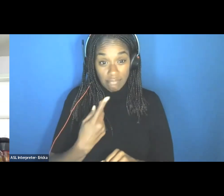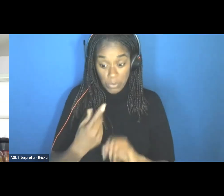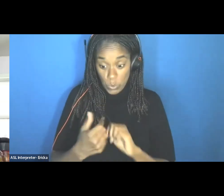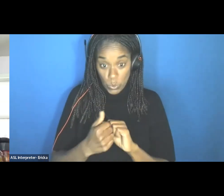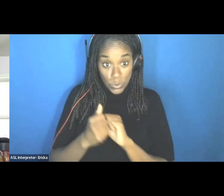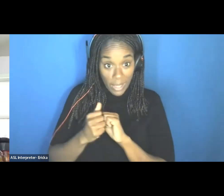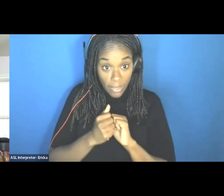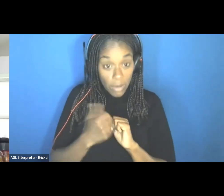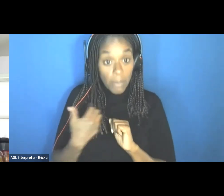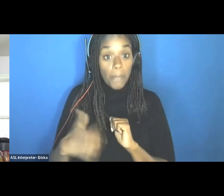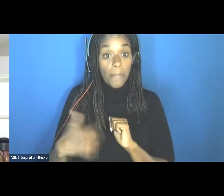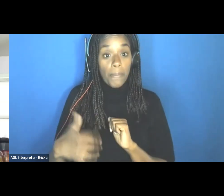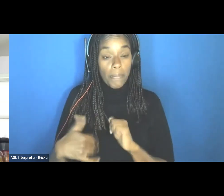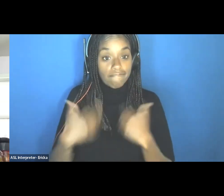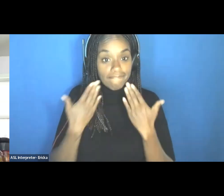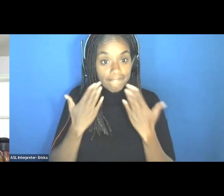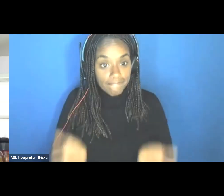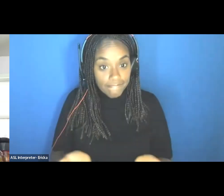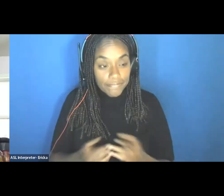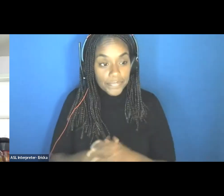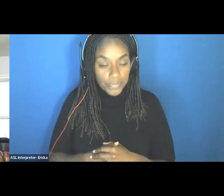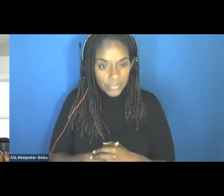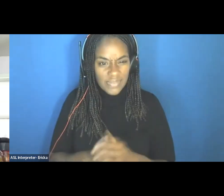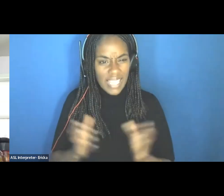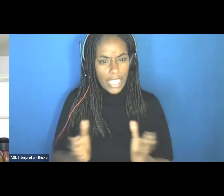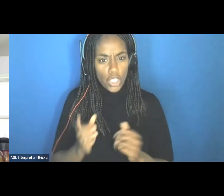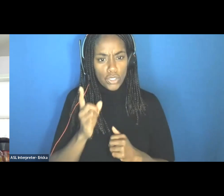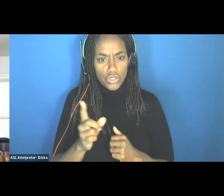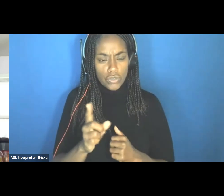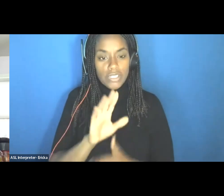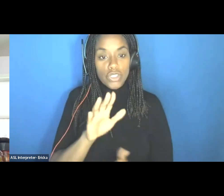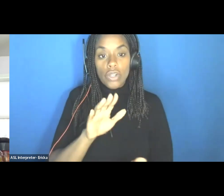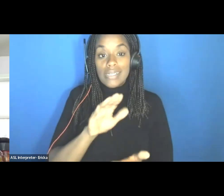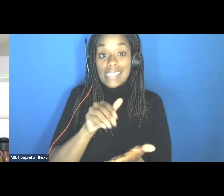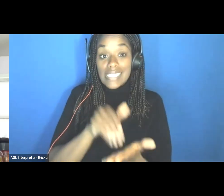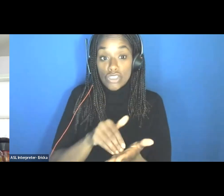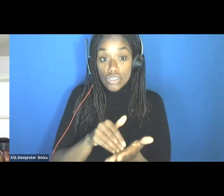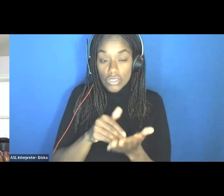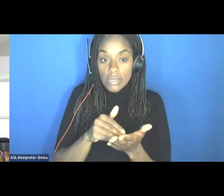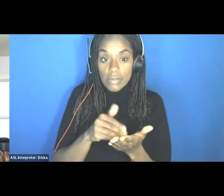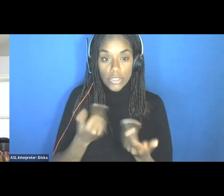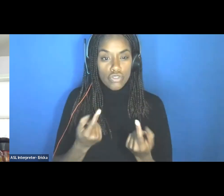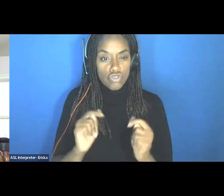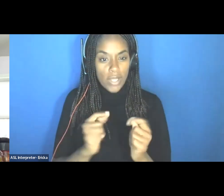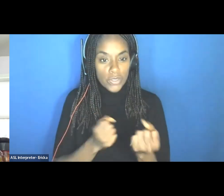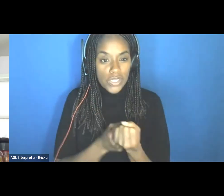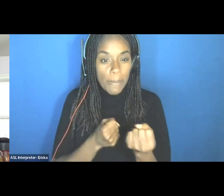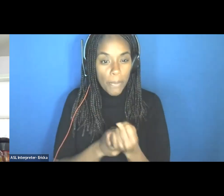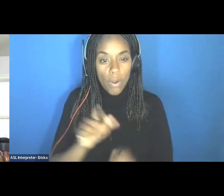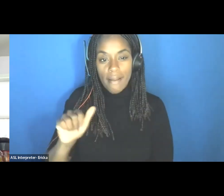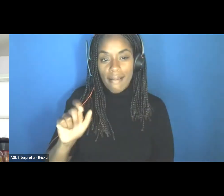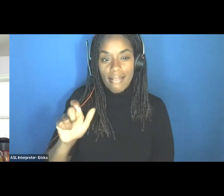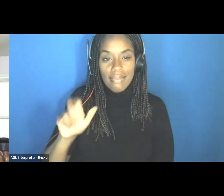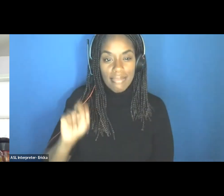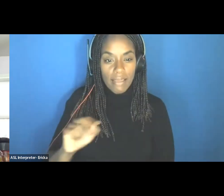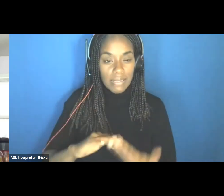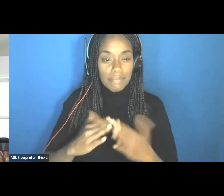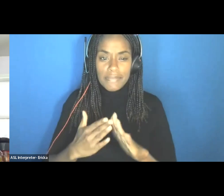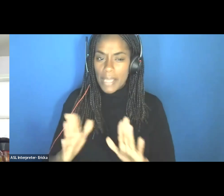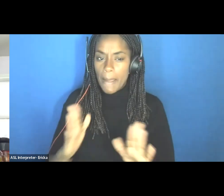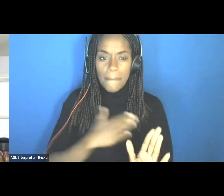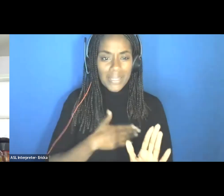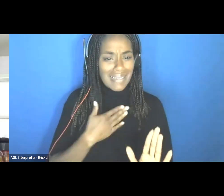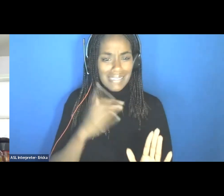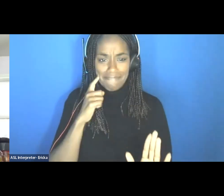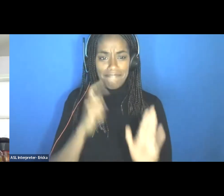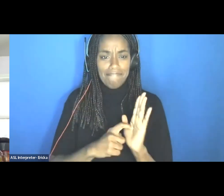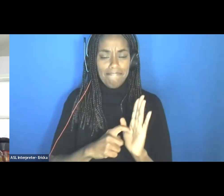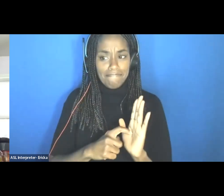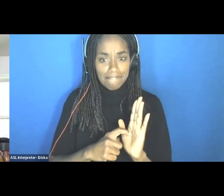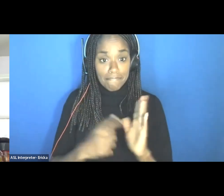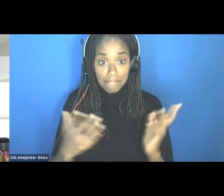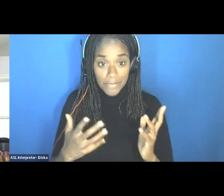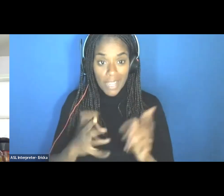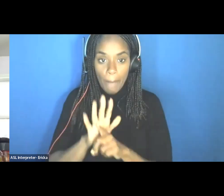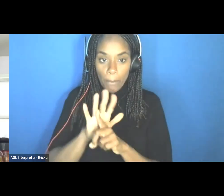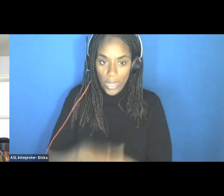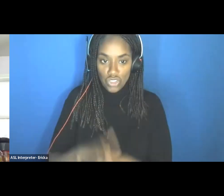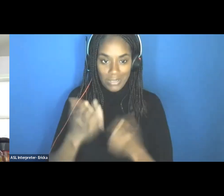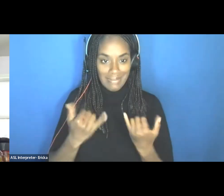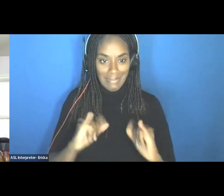I had no idea that the word "independence" was something that could apply to me.